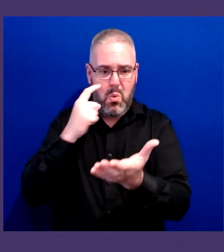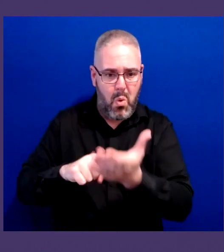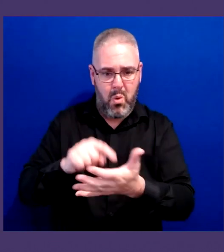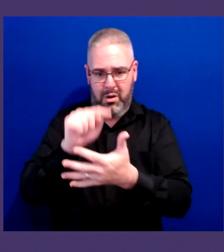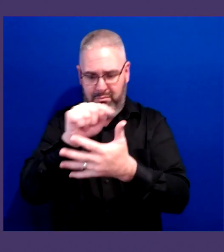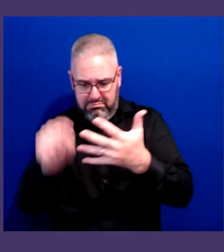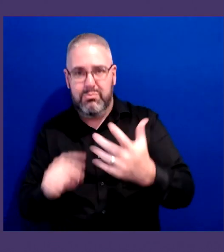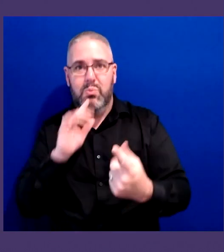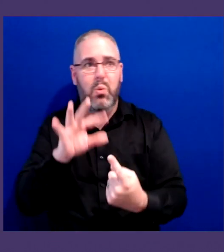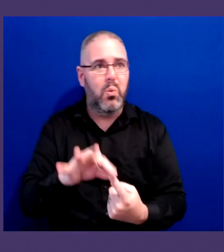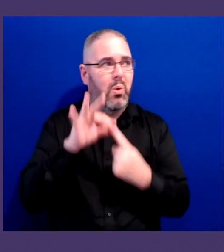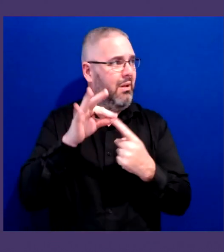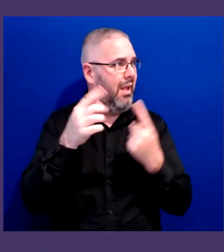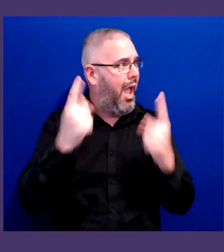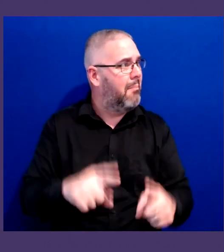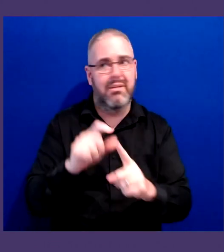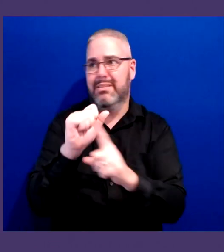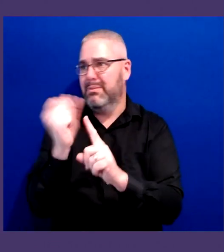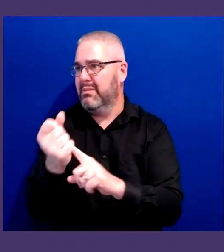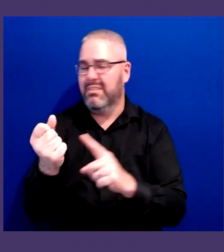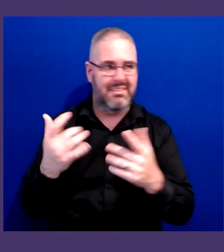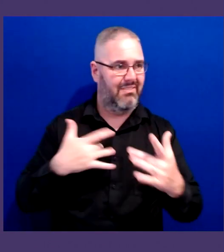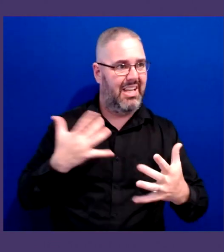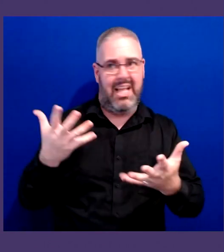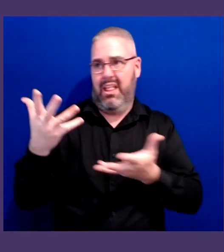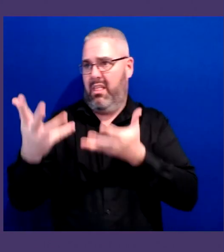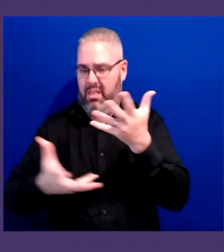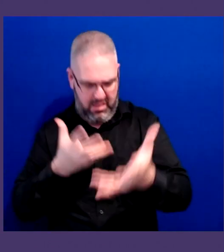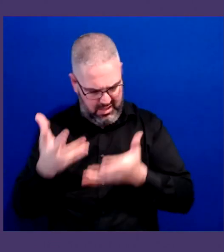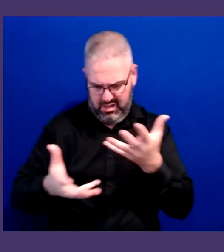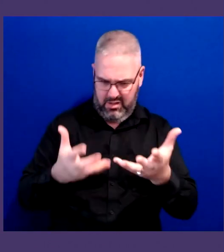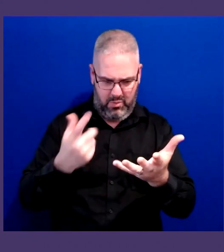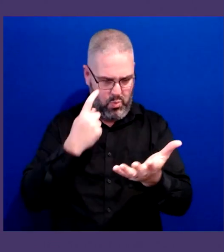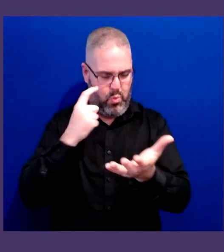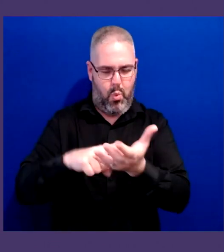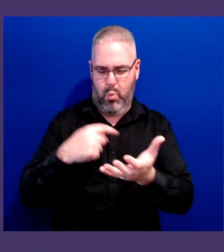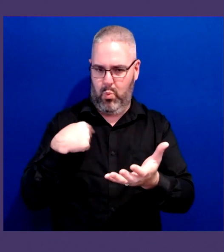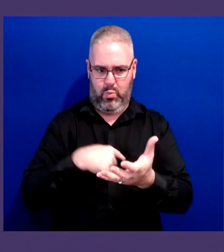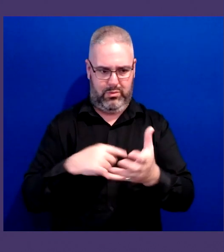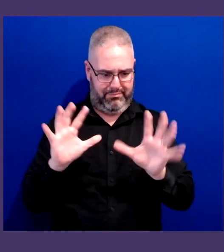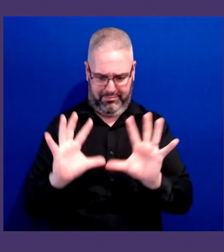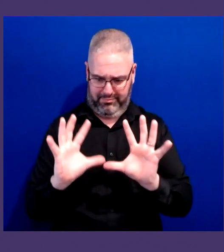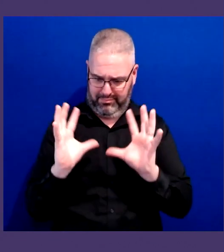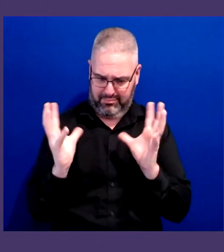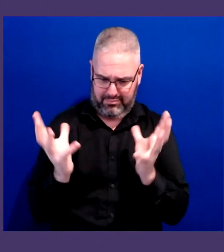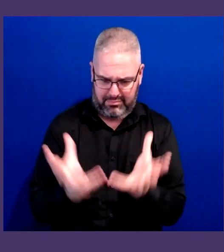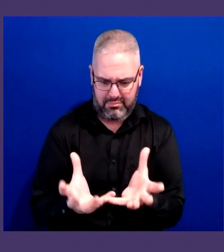wish to find ourselves in, and yet we are bound also together by